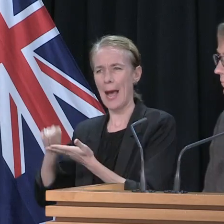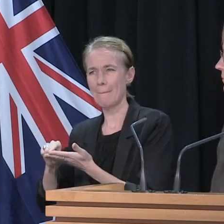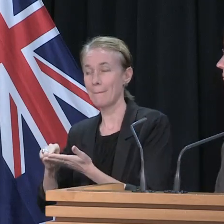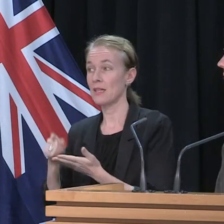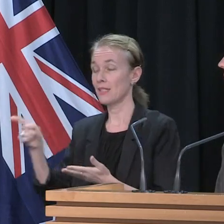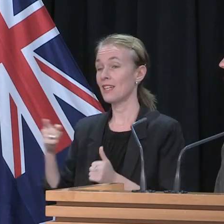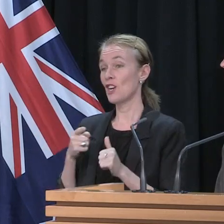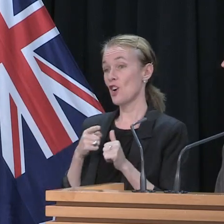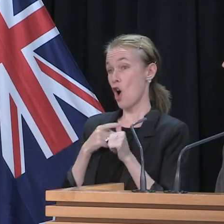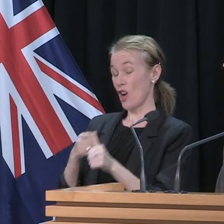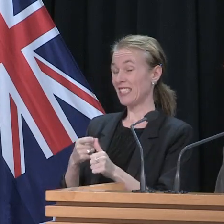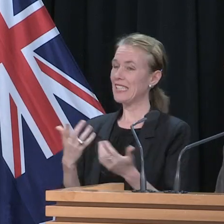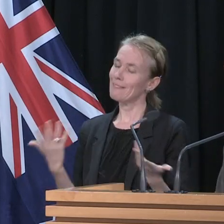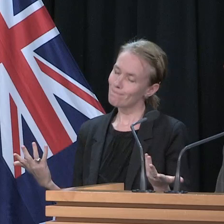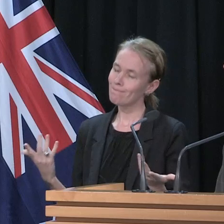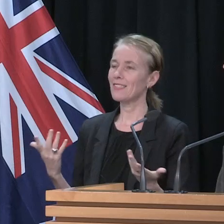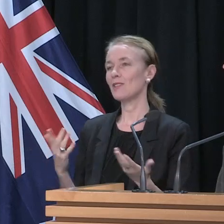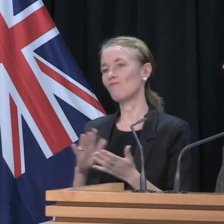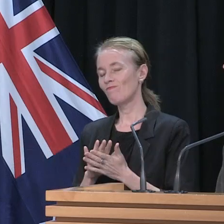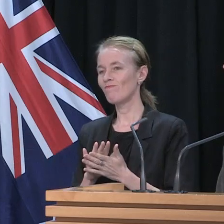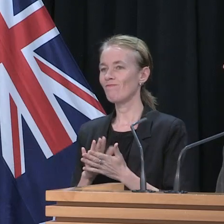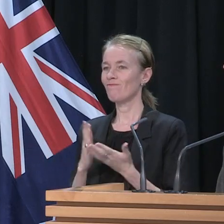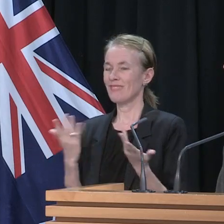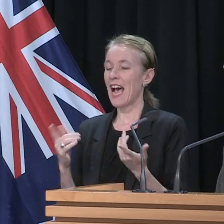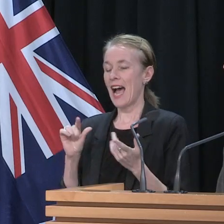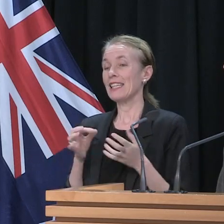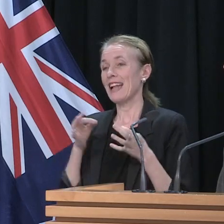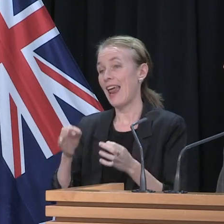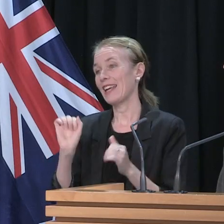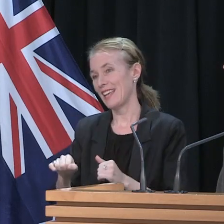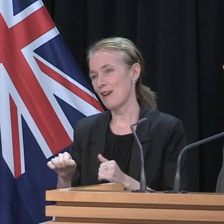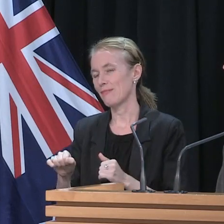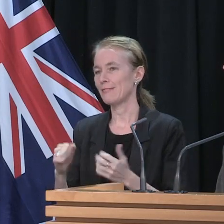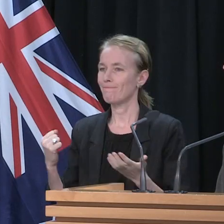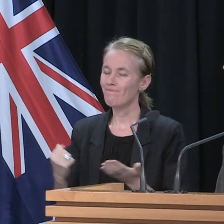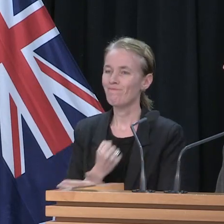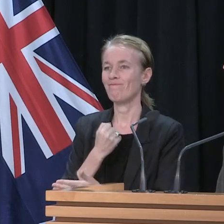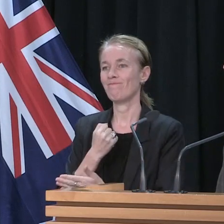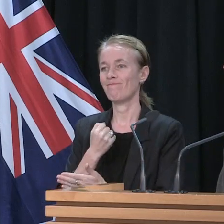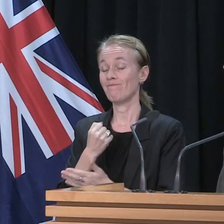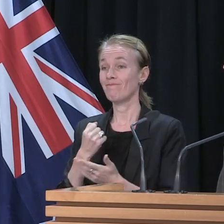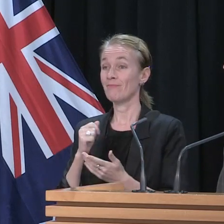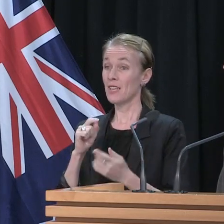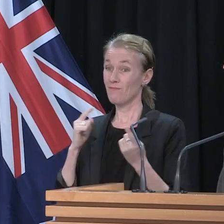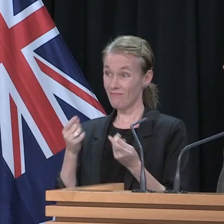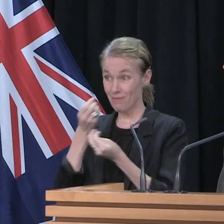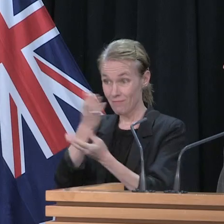I think it wasn't helpful. People were working as fast as they could in the circumstances. If we had been able to get it out